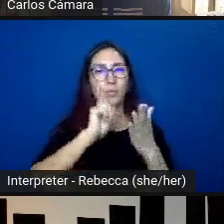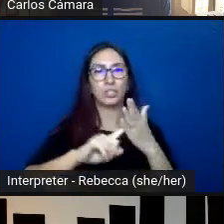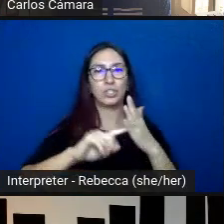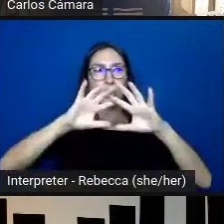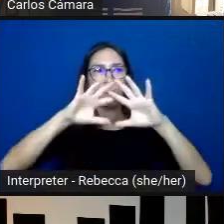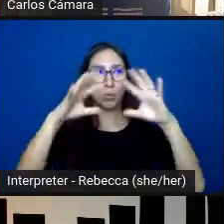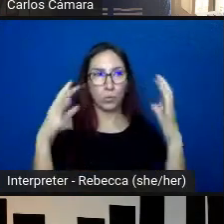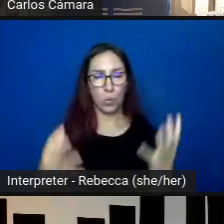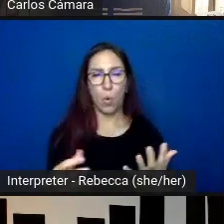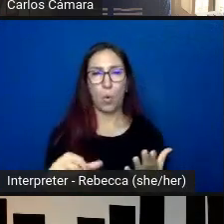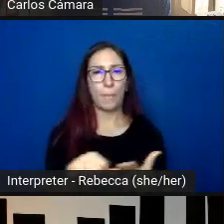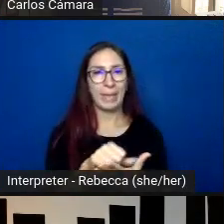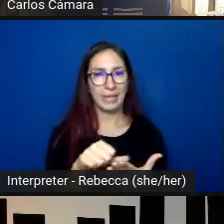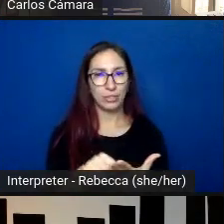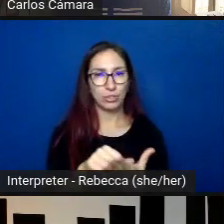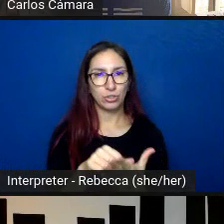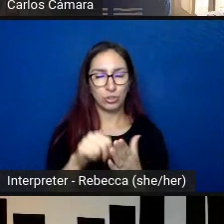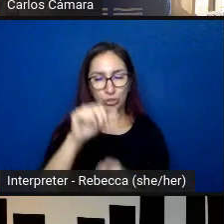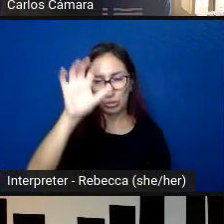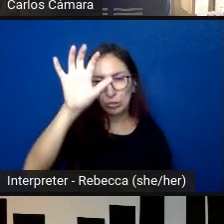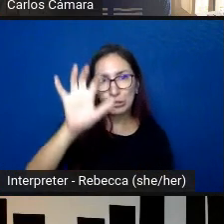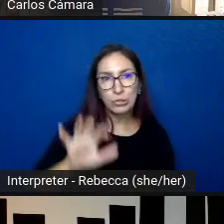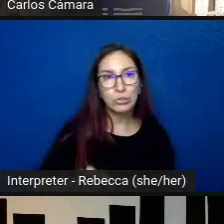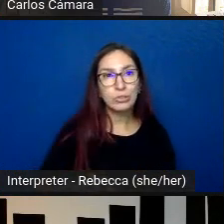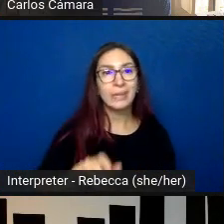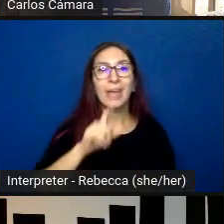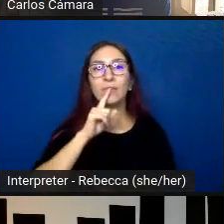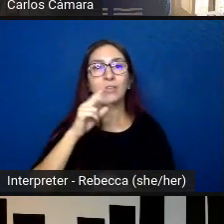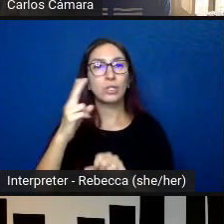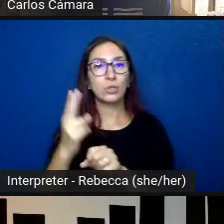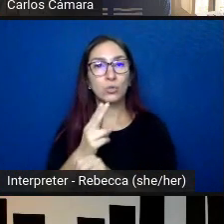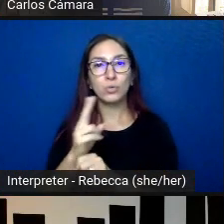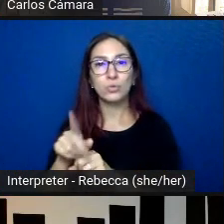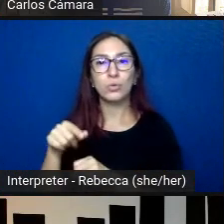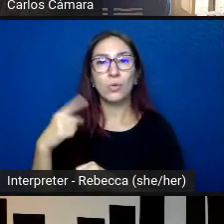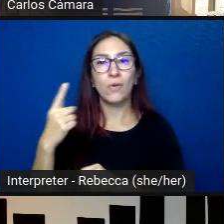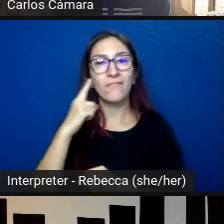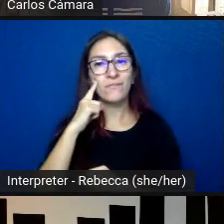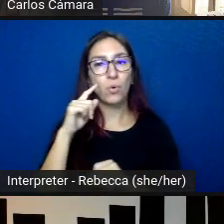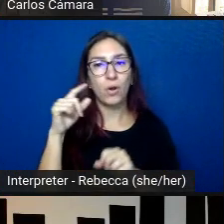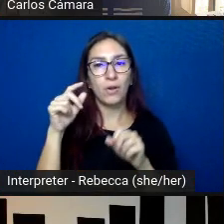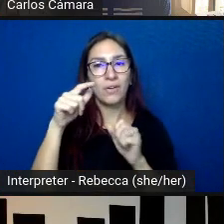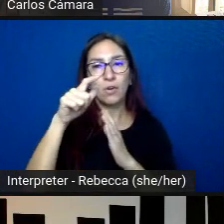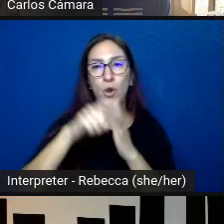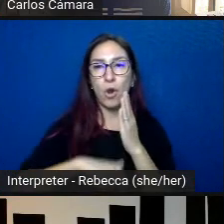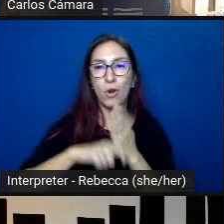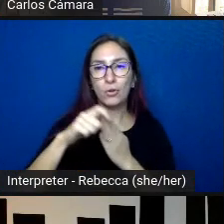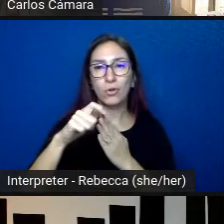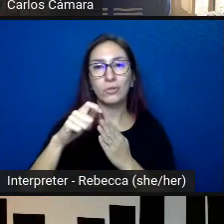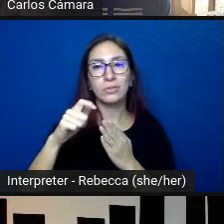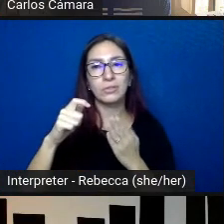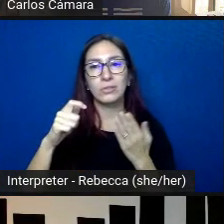You can't even use it when you are not in your articles. It's like you can't even check a development you are doing